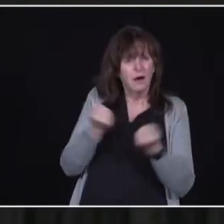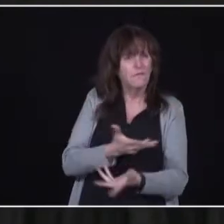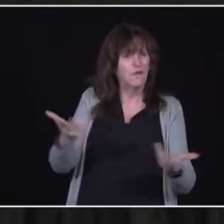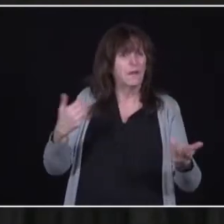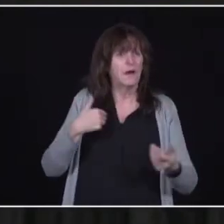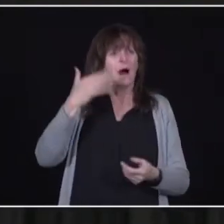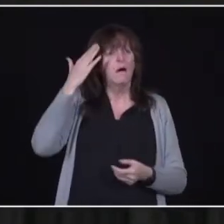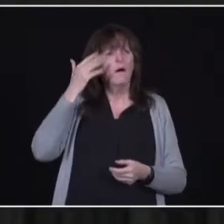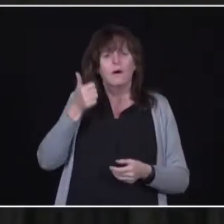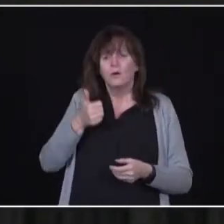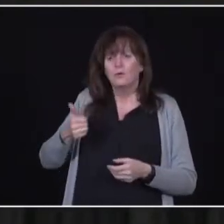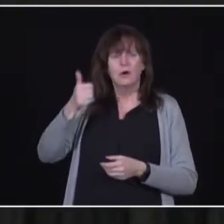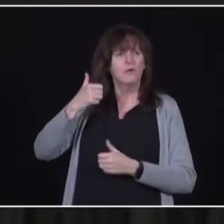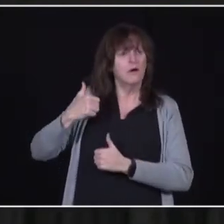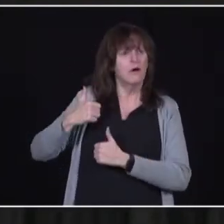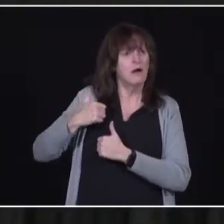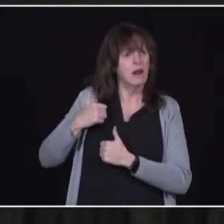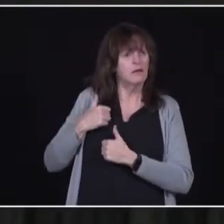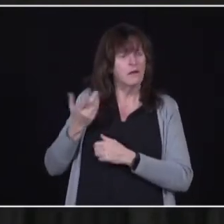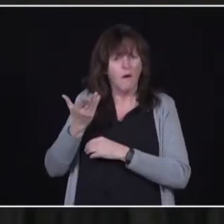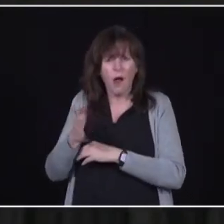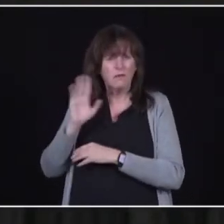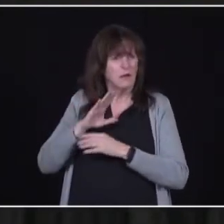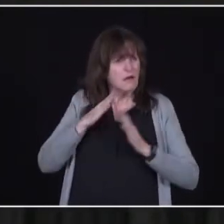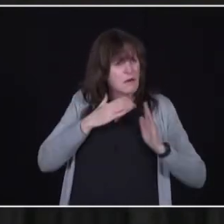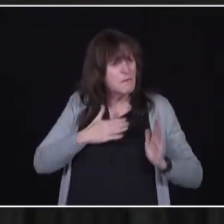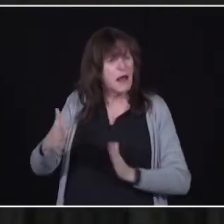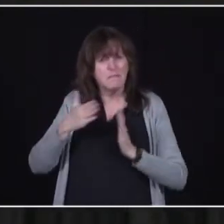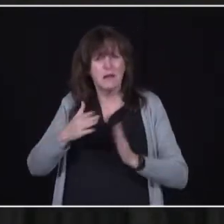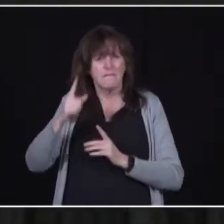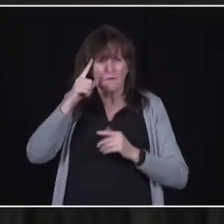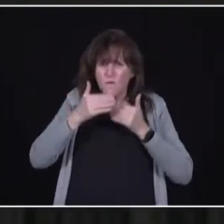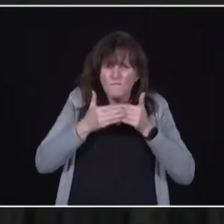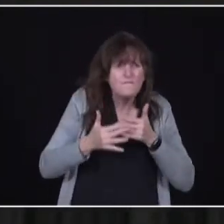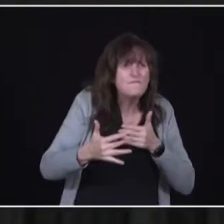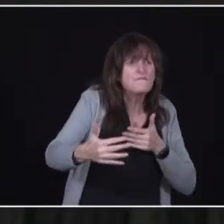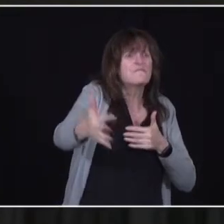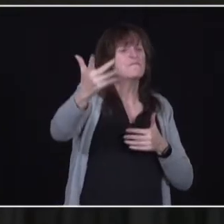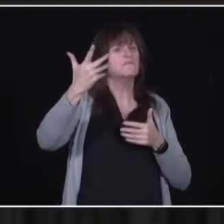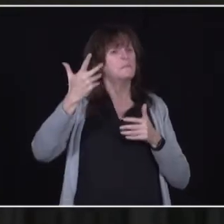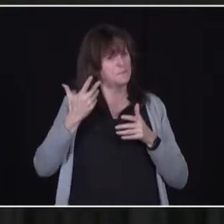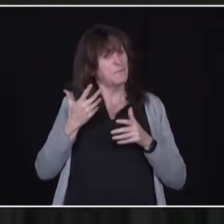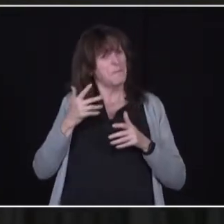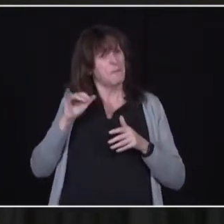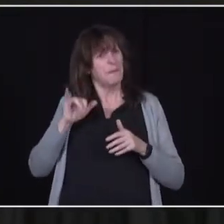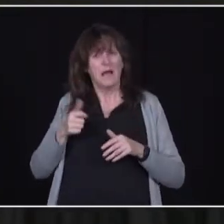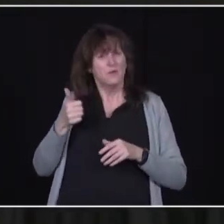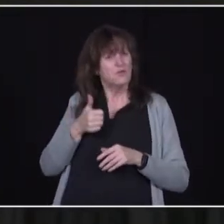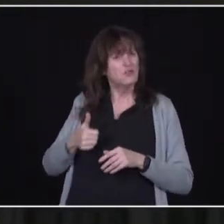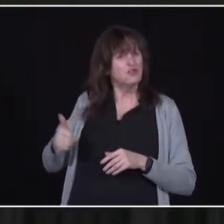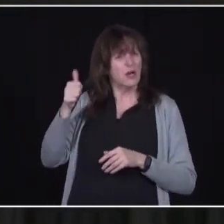planning for the future. That's what the generals do, he looks at the tasks at hand,